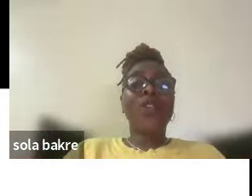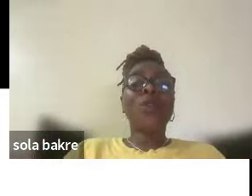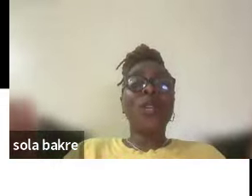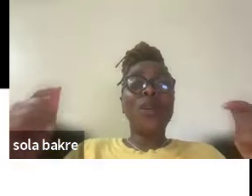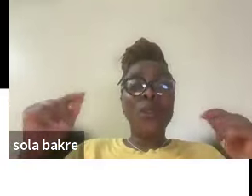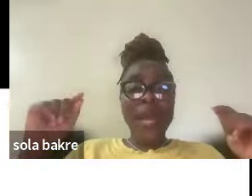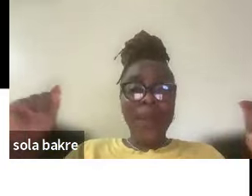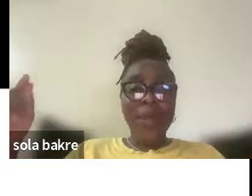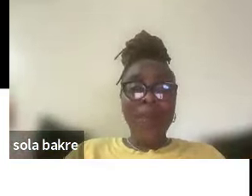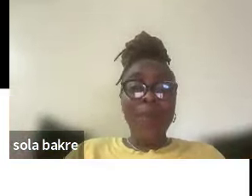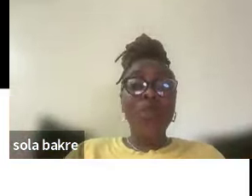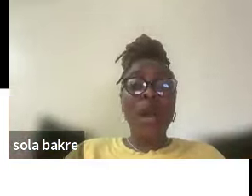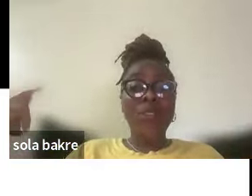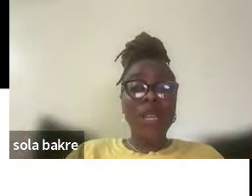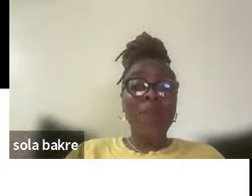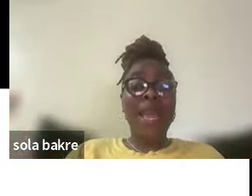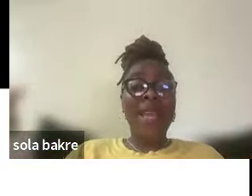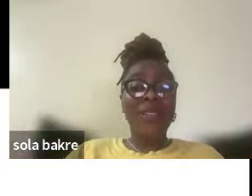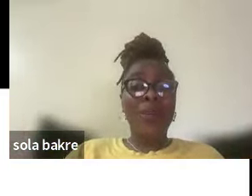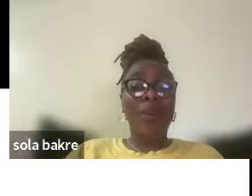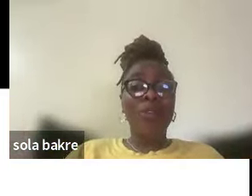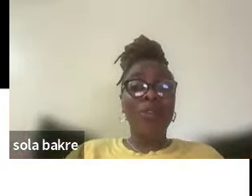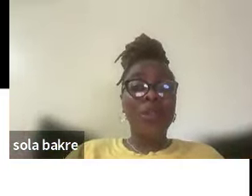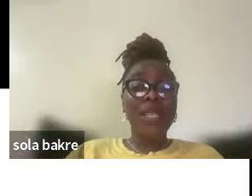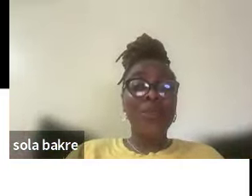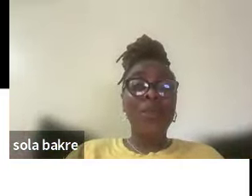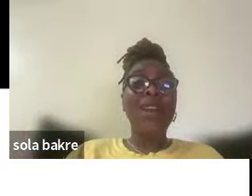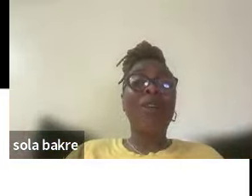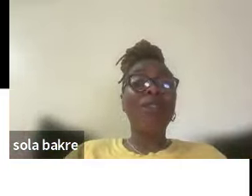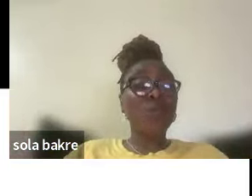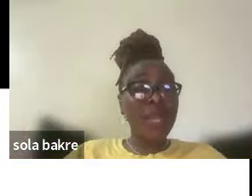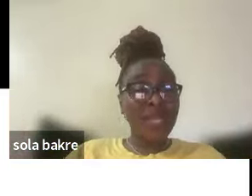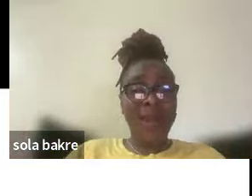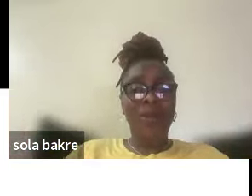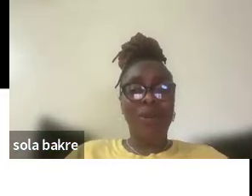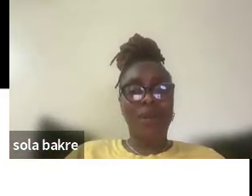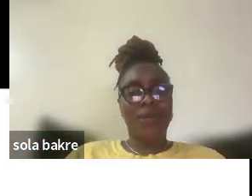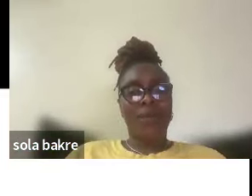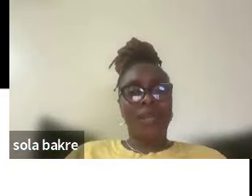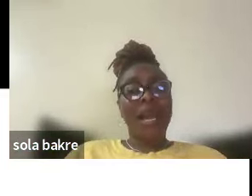sola bakre: Not only will you be helping other people, you will actually be ending up contributing to the country's economy.